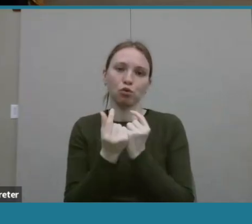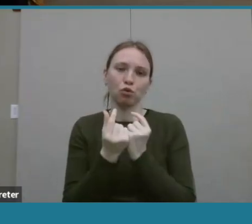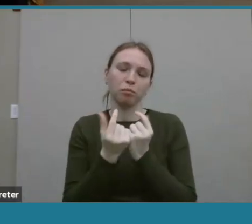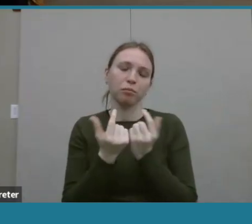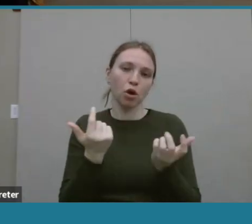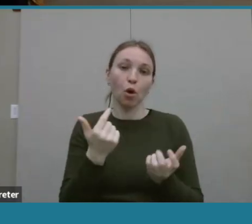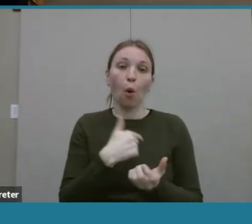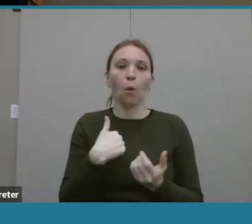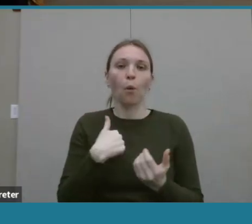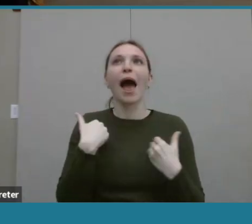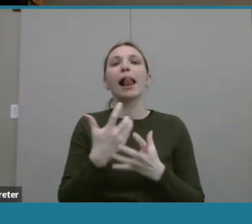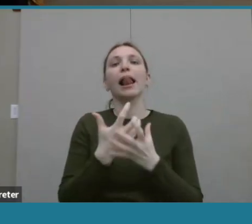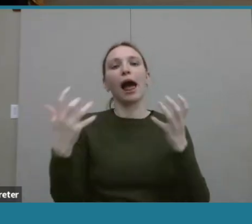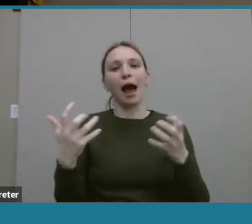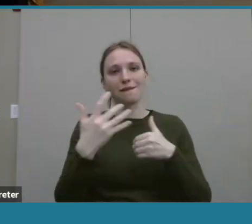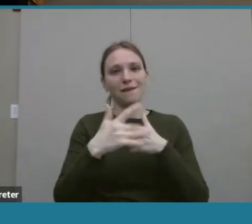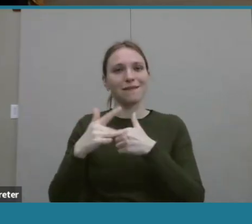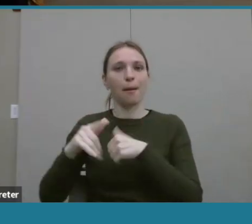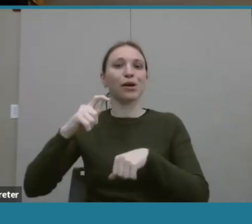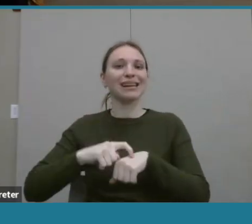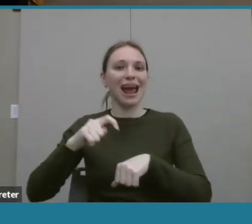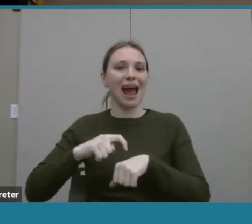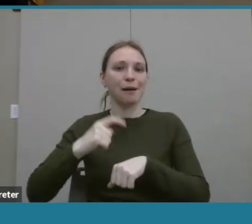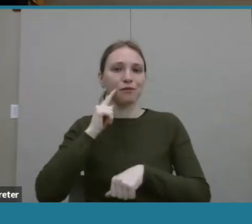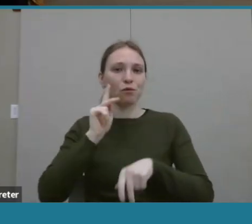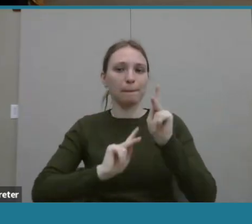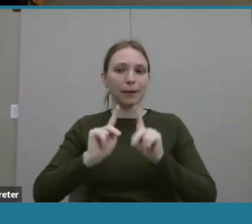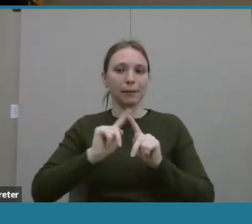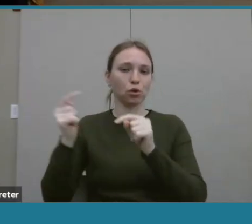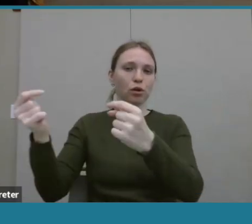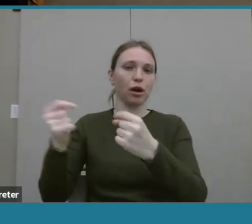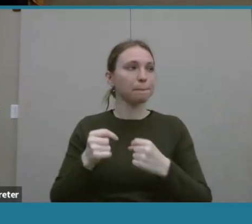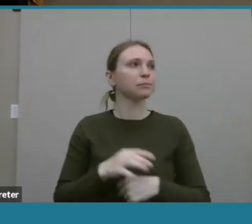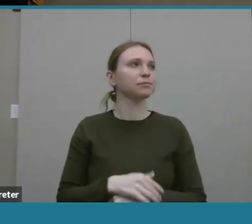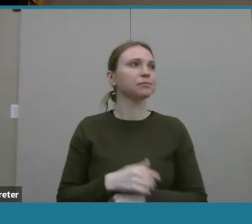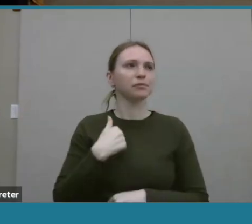So there was a real wide variety of times that people could approach. I think that was one of the things that we did.